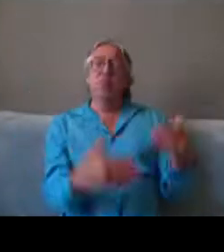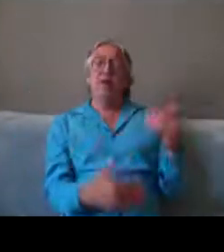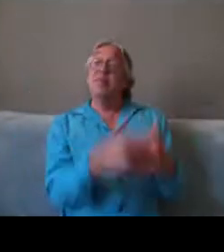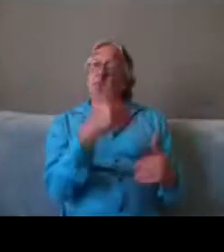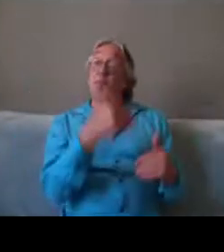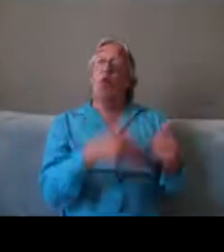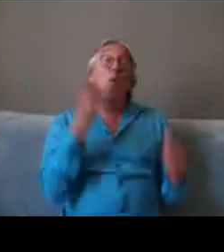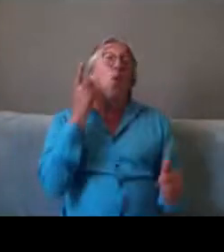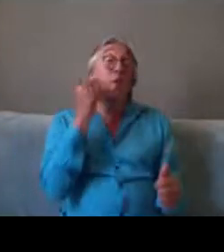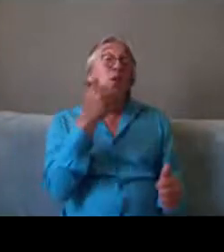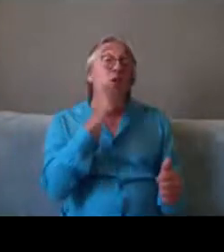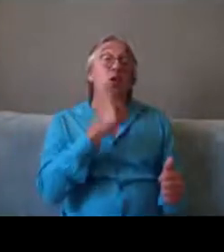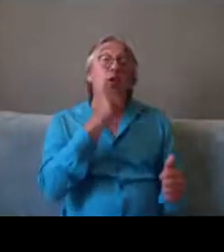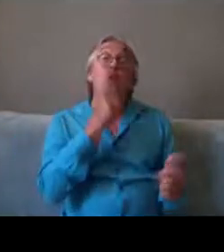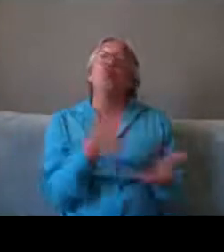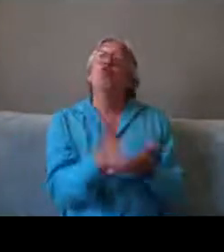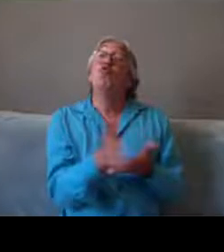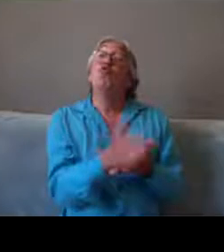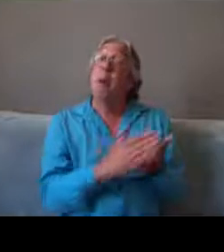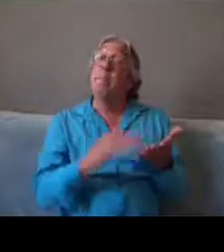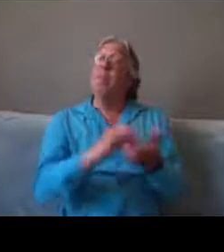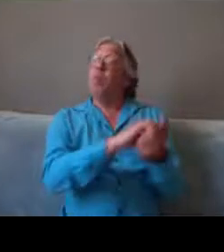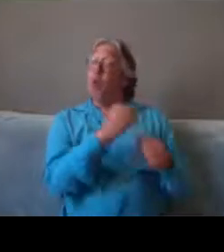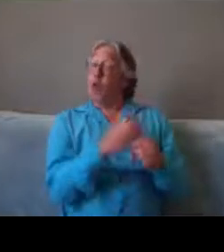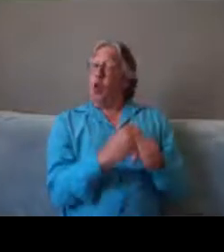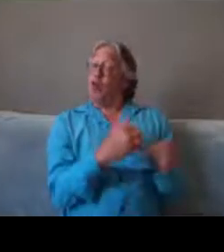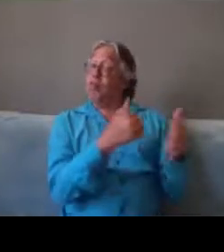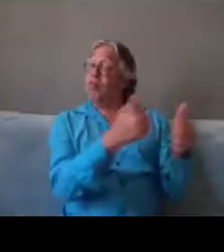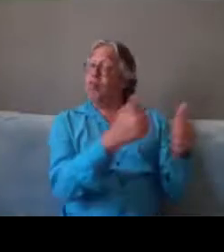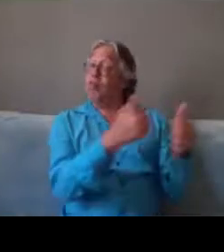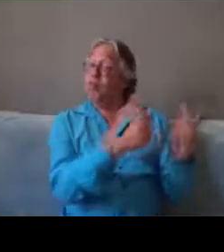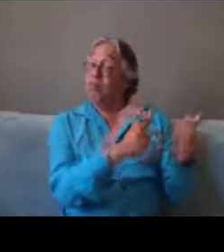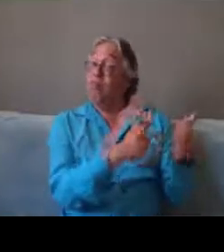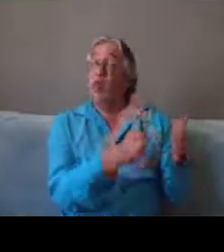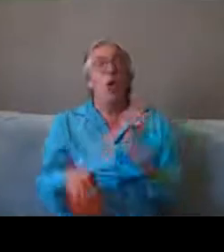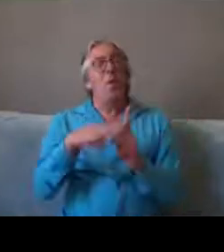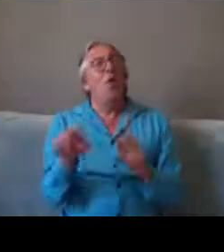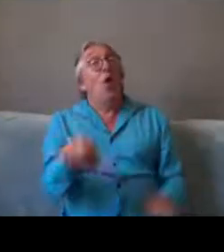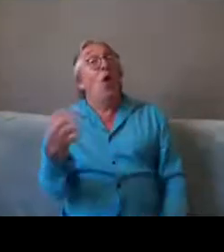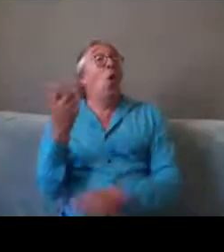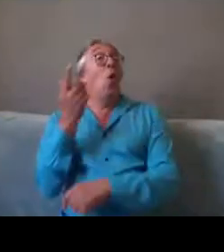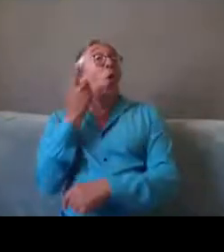with a school or youth organisation and not only in the regular fields.